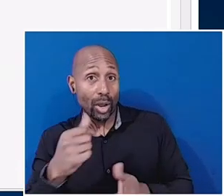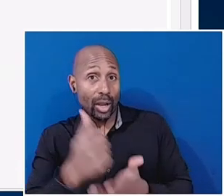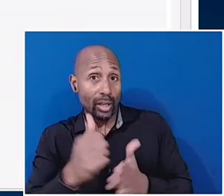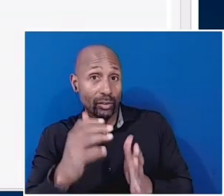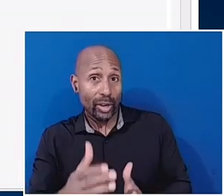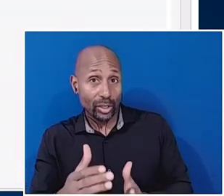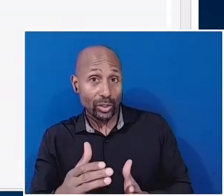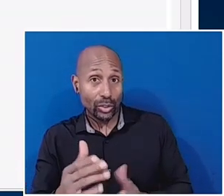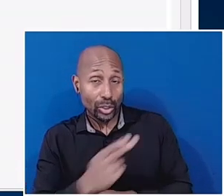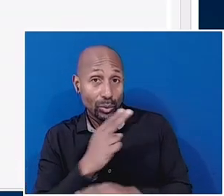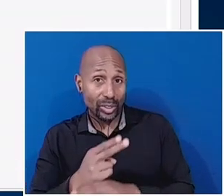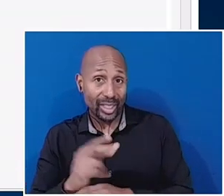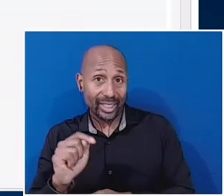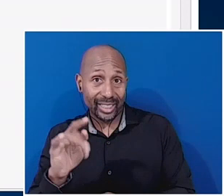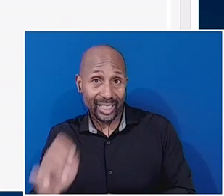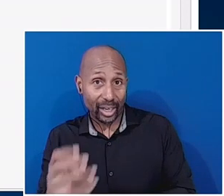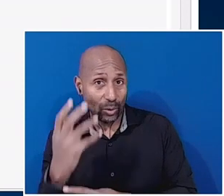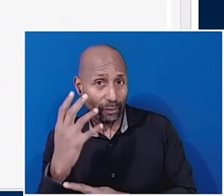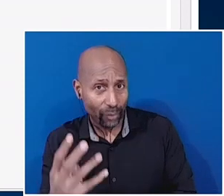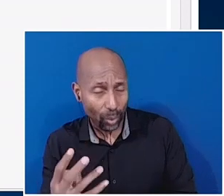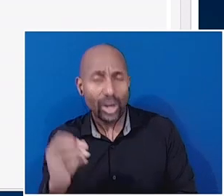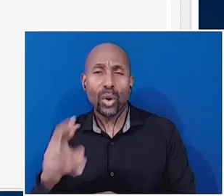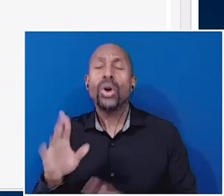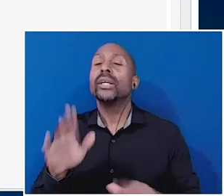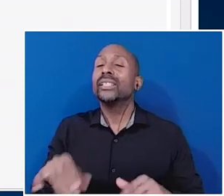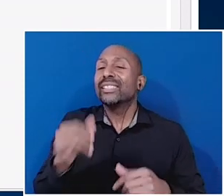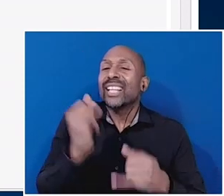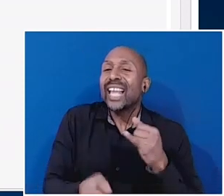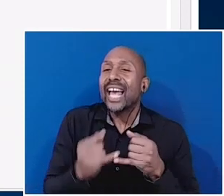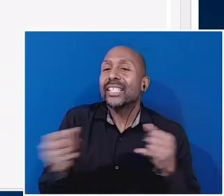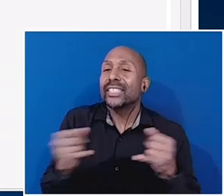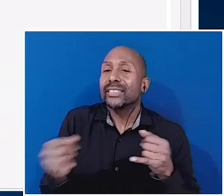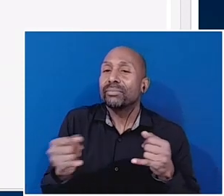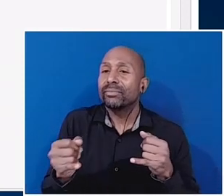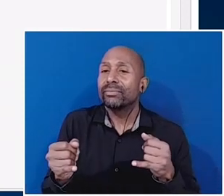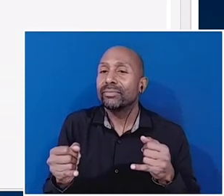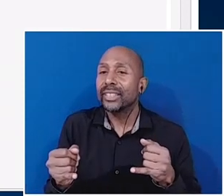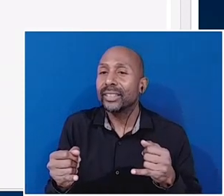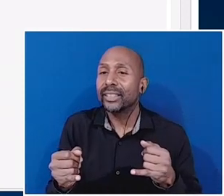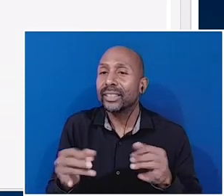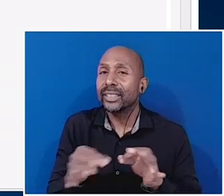the last part of that sentence. What the exact expectation is on the accreditor. And then the question a little